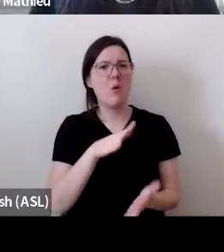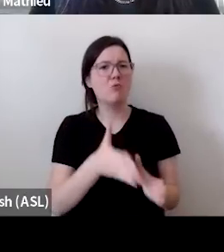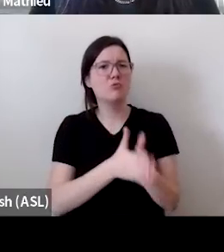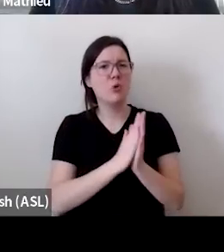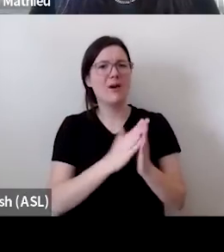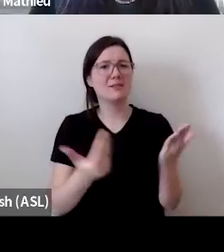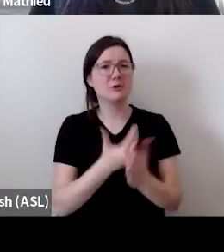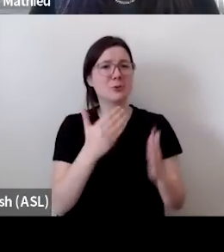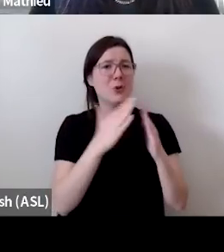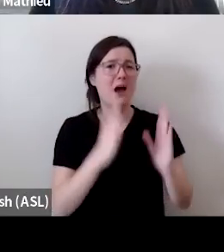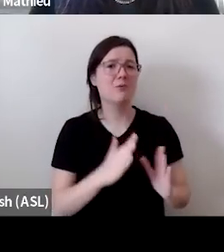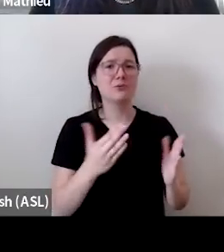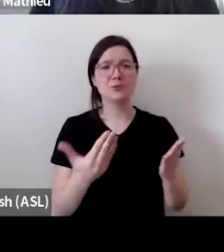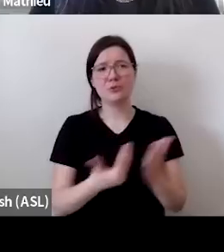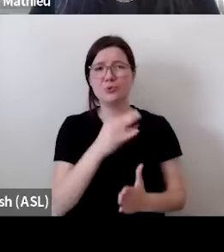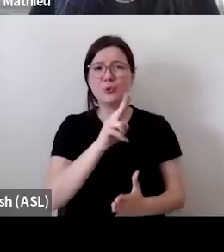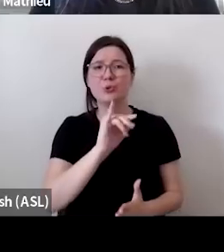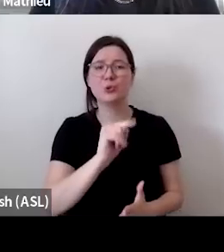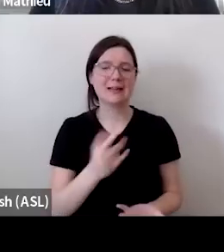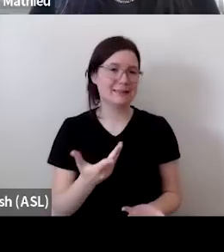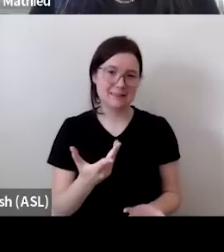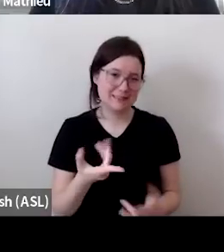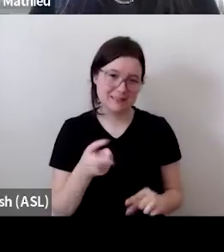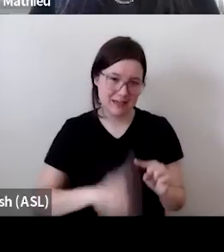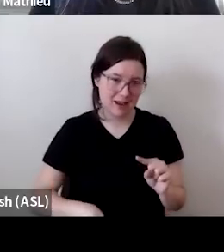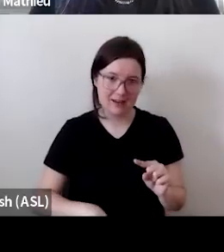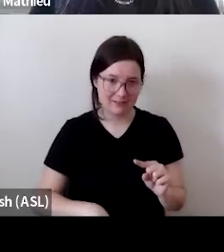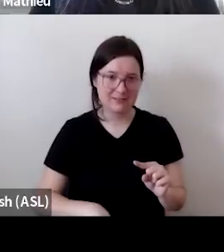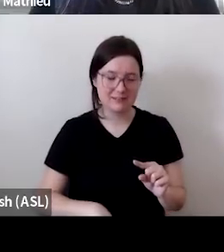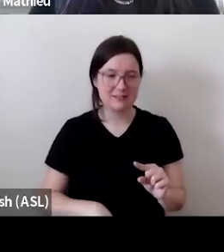But it does need to be within the realm of possibility. So that's important to note.